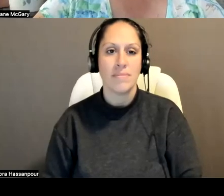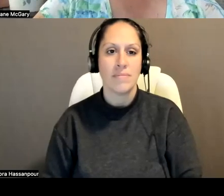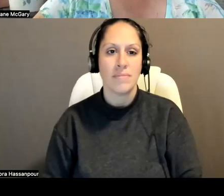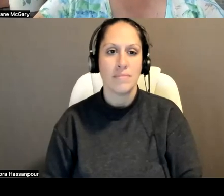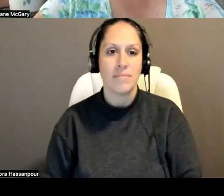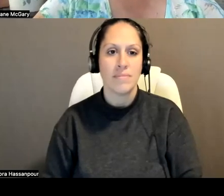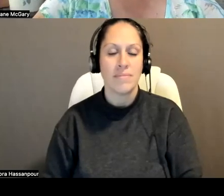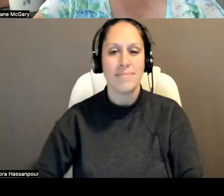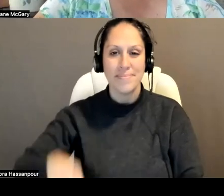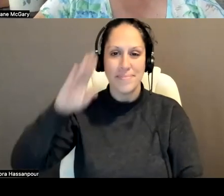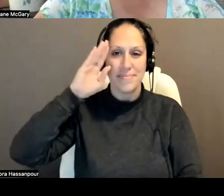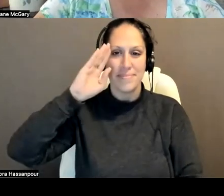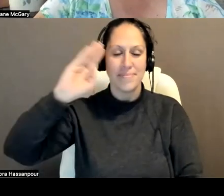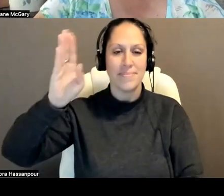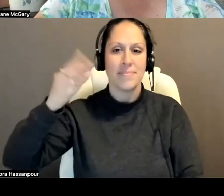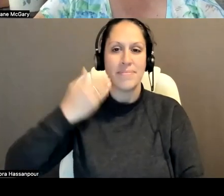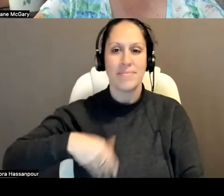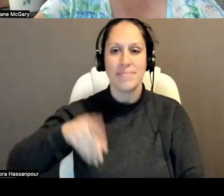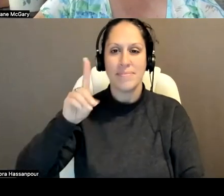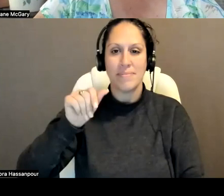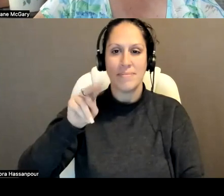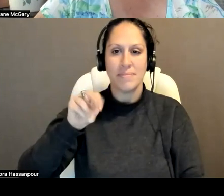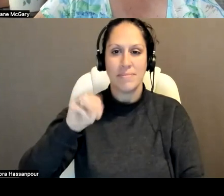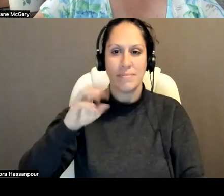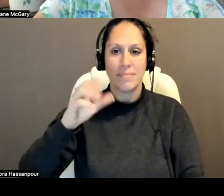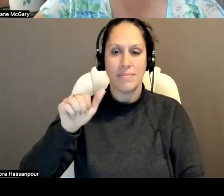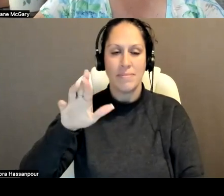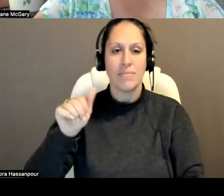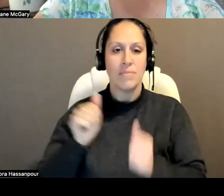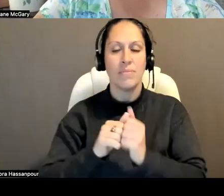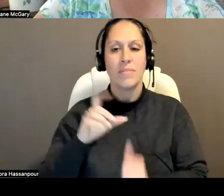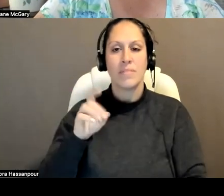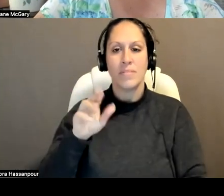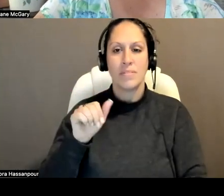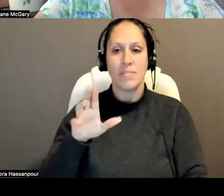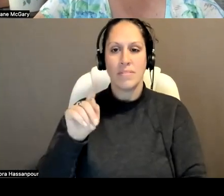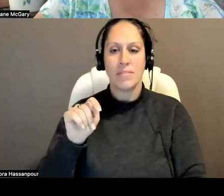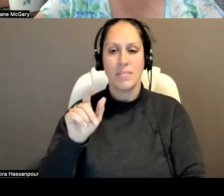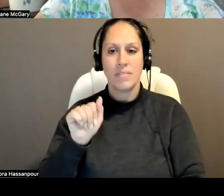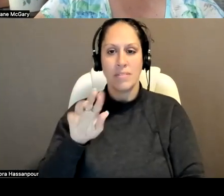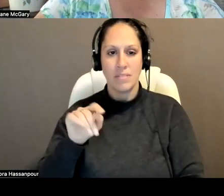Hi! I'm Diane McGarry with Dracut Arts. With me today: our co-host Tom McGary,